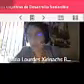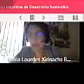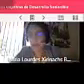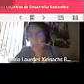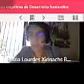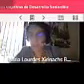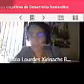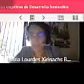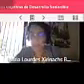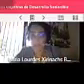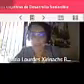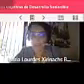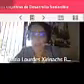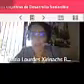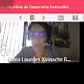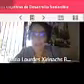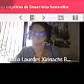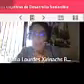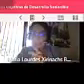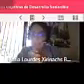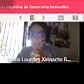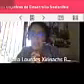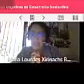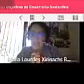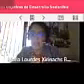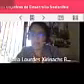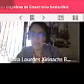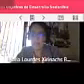economic autonomy of businesswomen and entrepreneurs through access to an